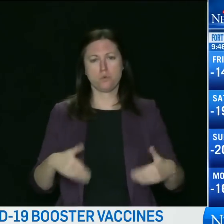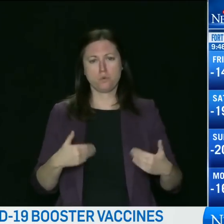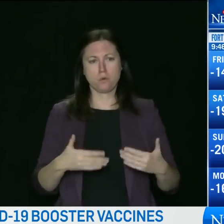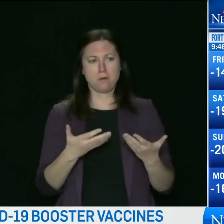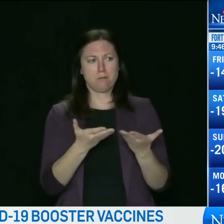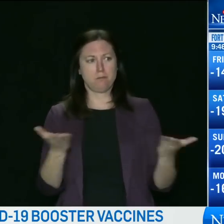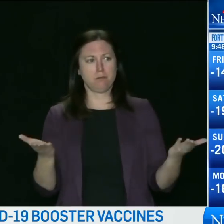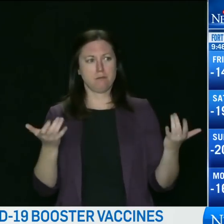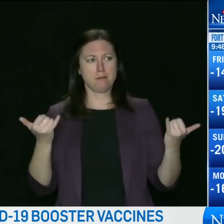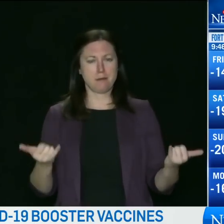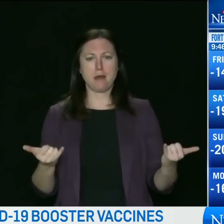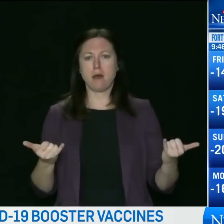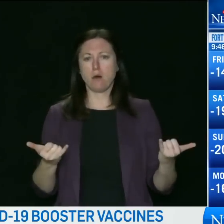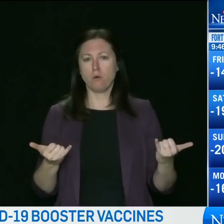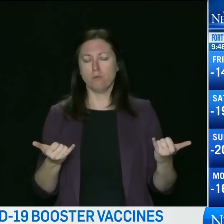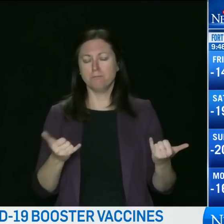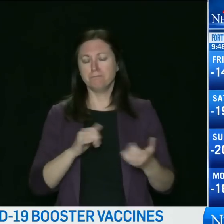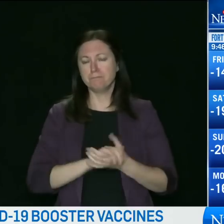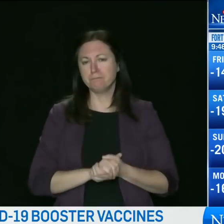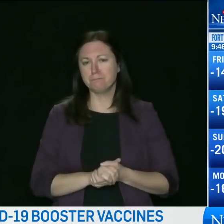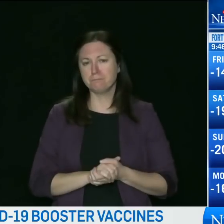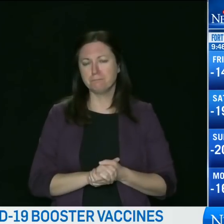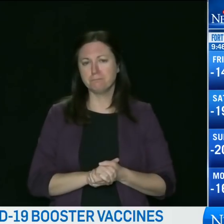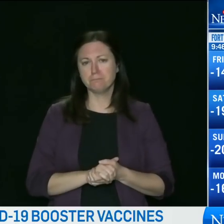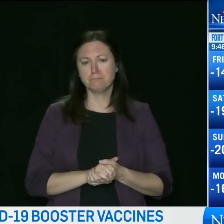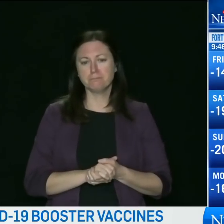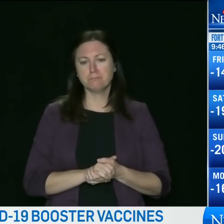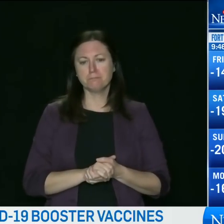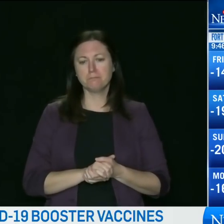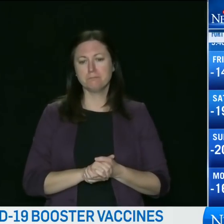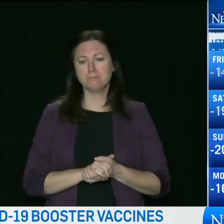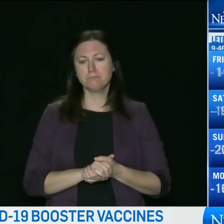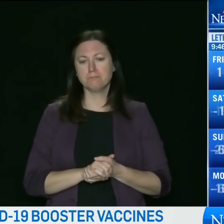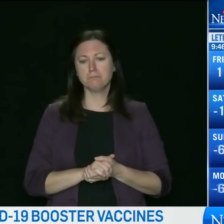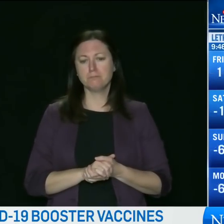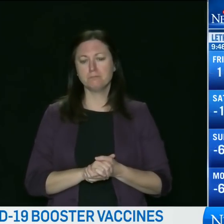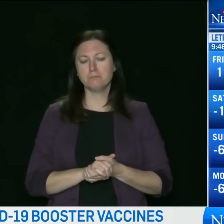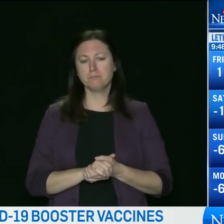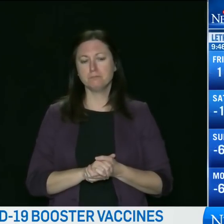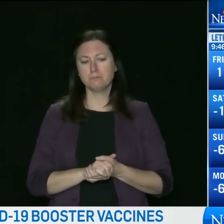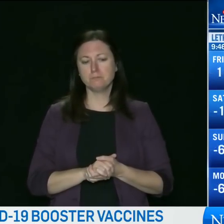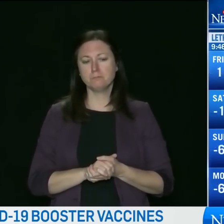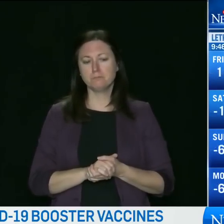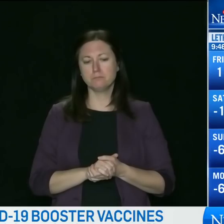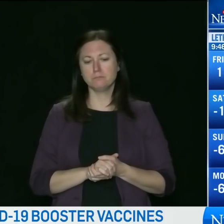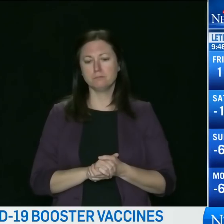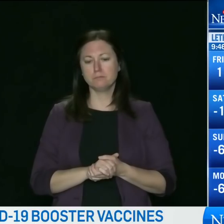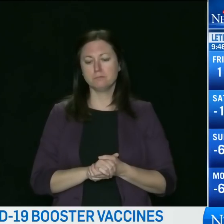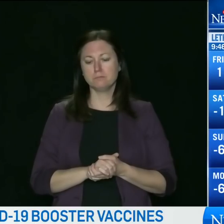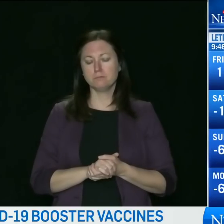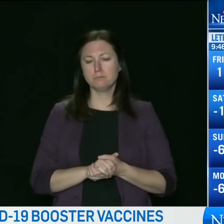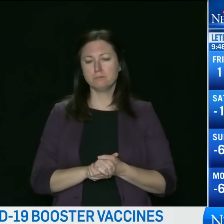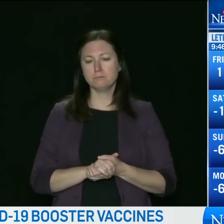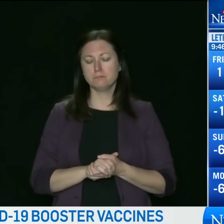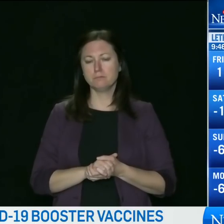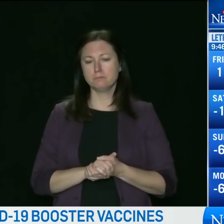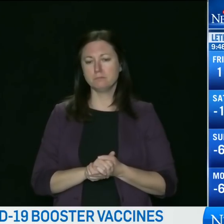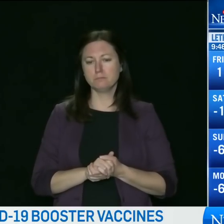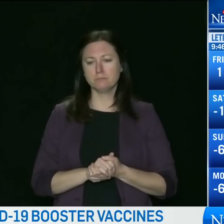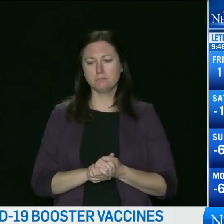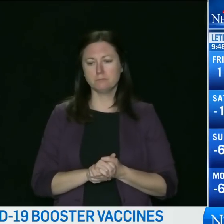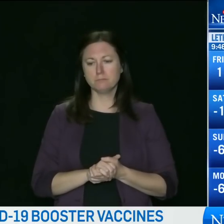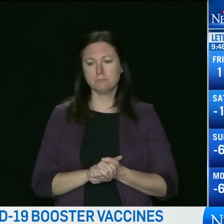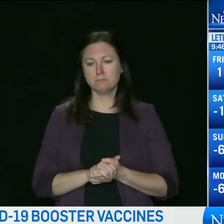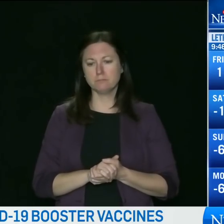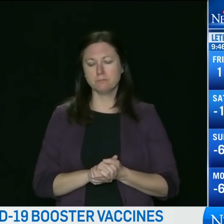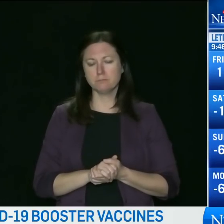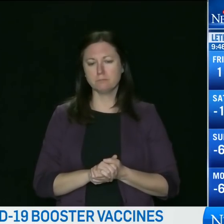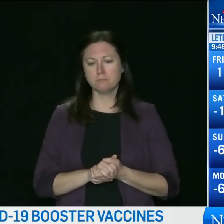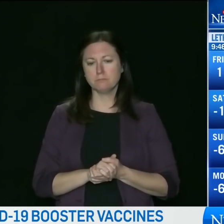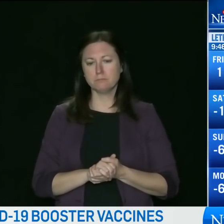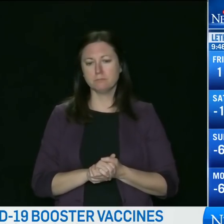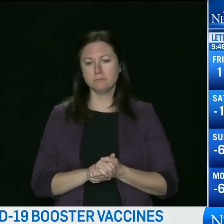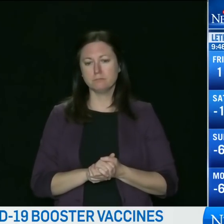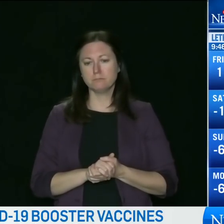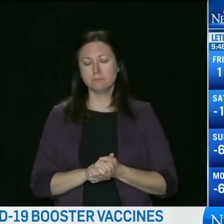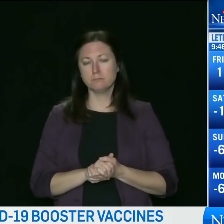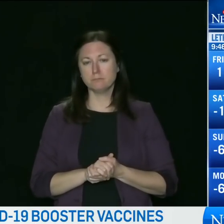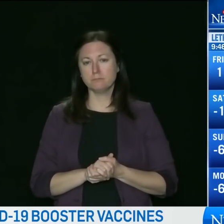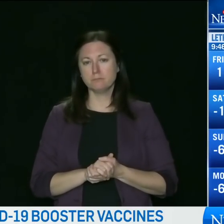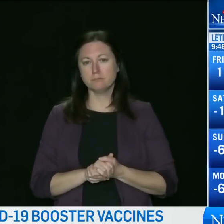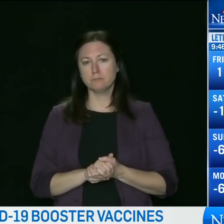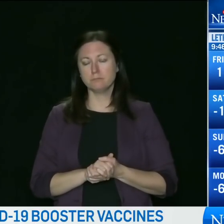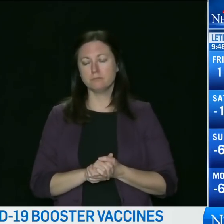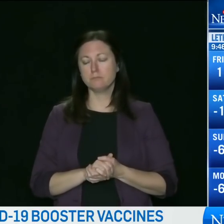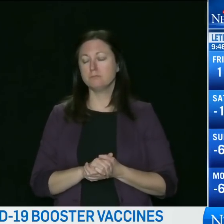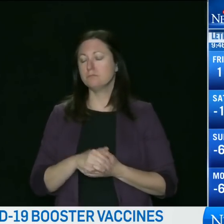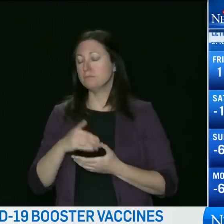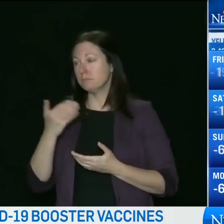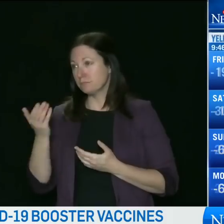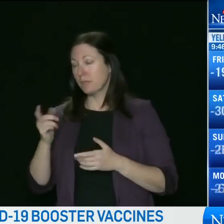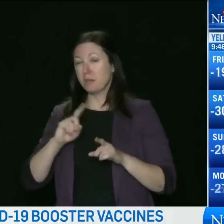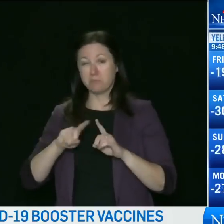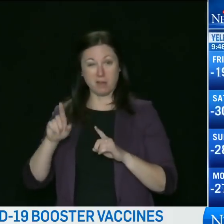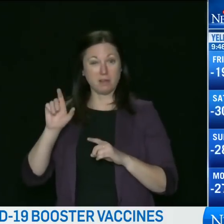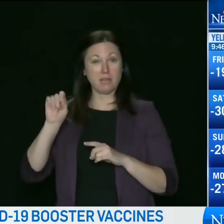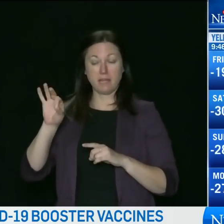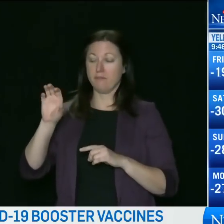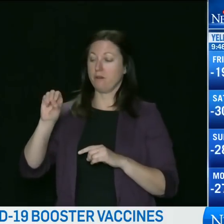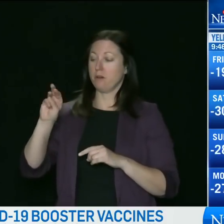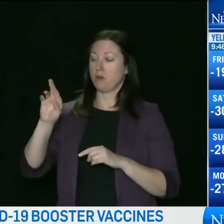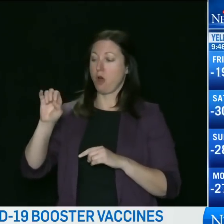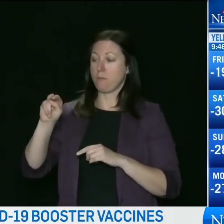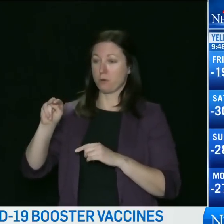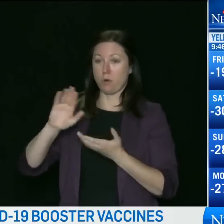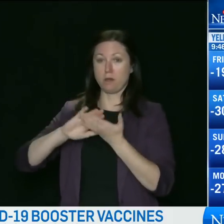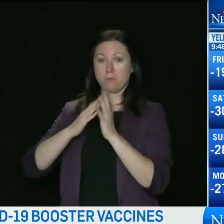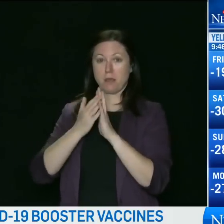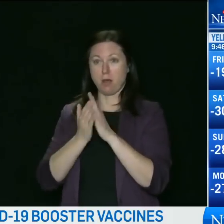IT'S REALLY IMPORTANT TO DEAL